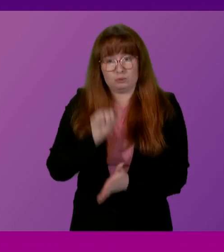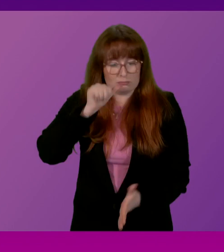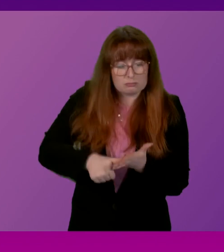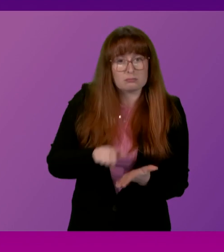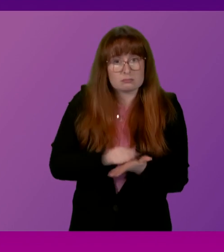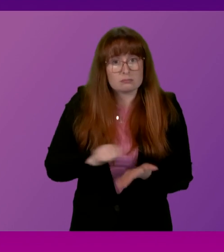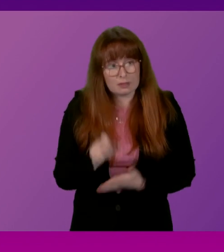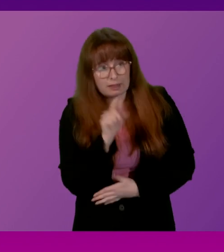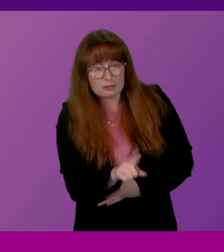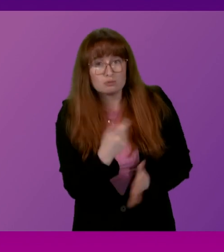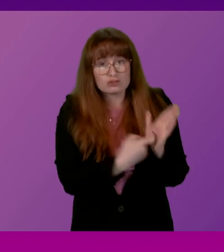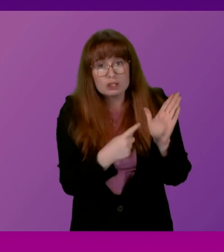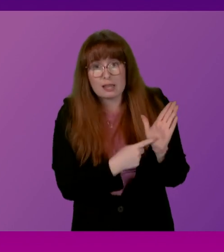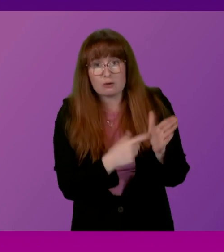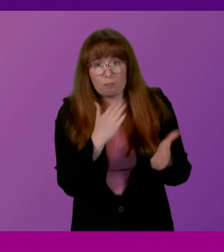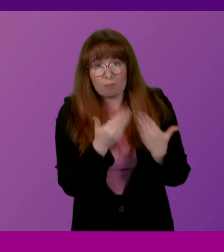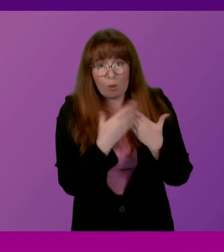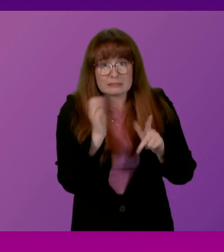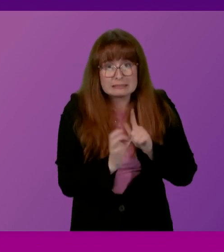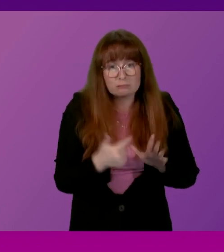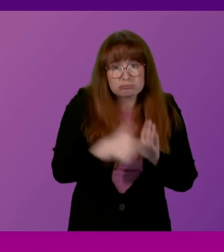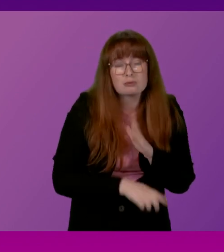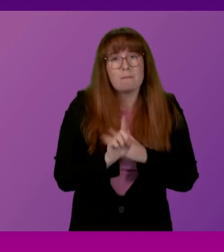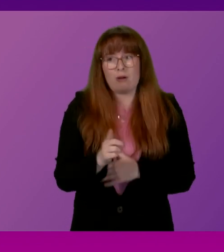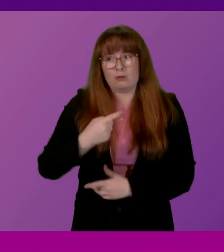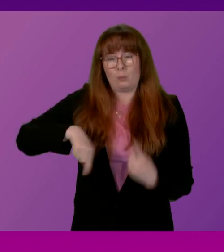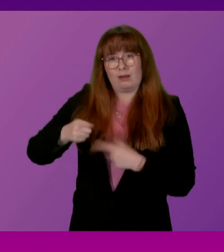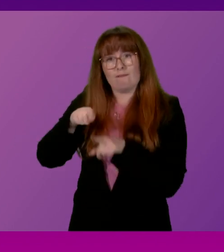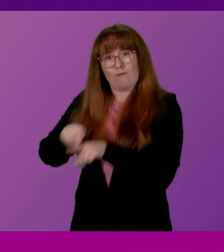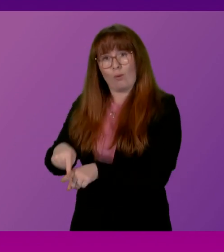him with the detail, but, as I say, we are, rightly, being led by the expert voice of